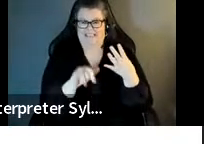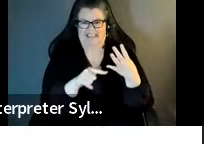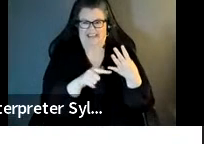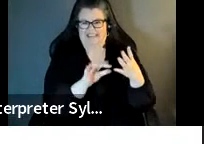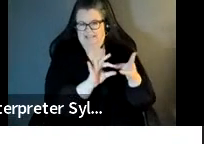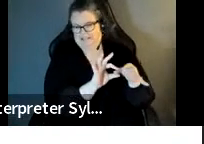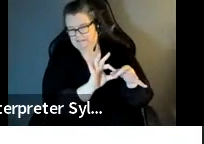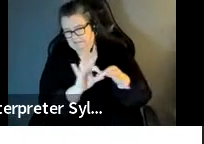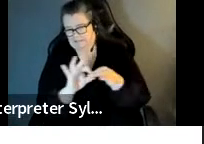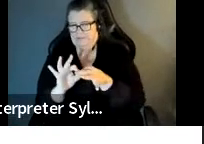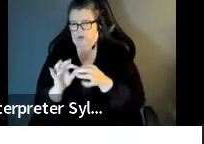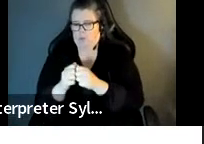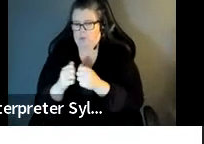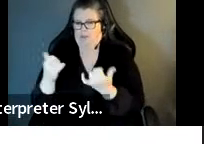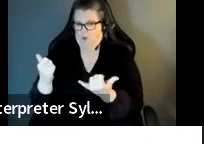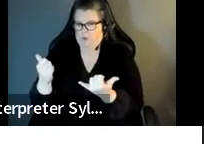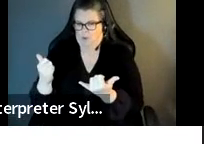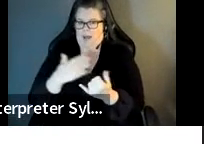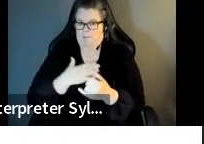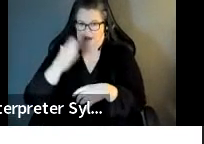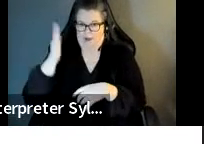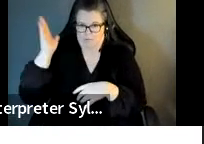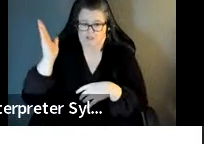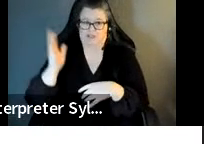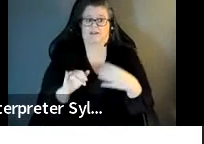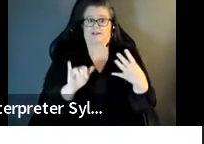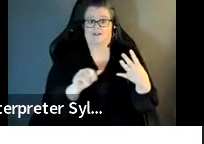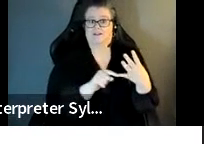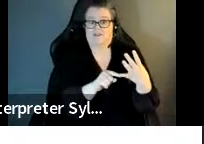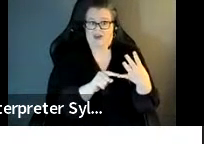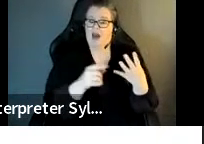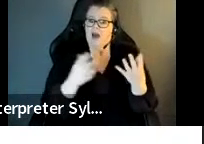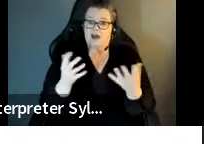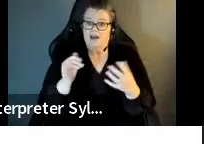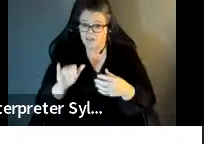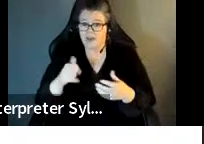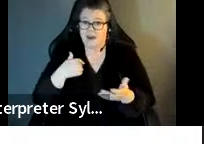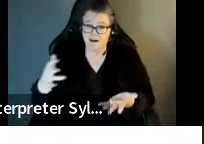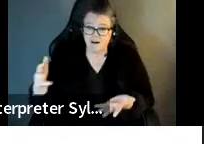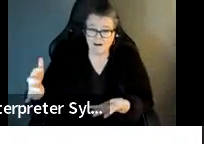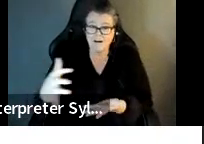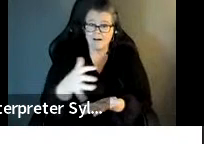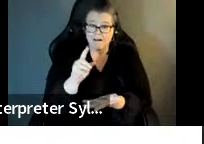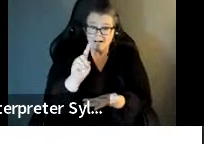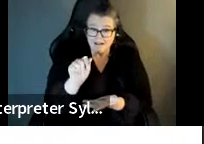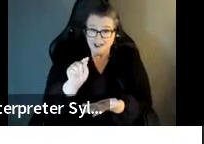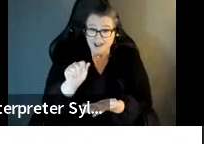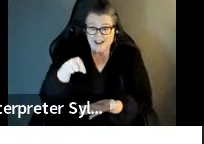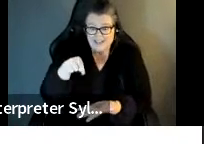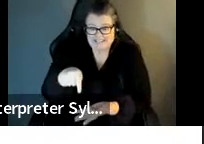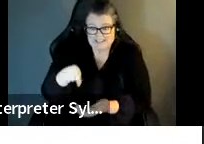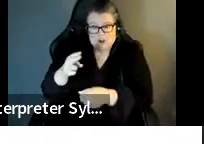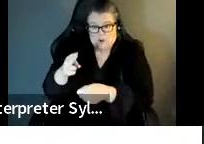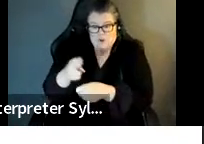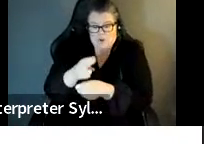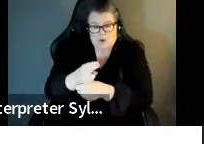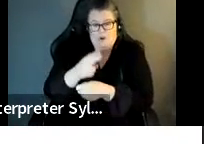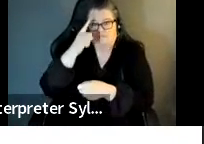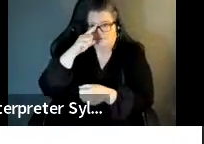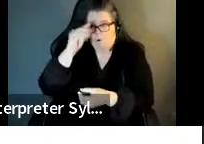shortly how we have been using this data to actually inform and guide standards development.